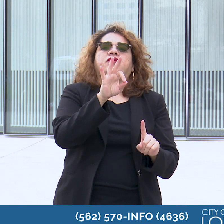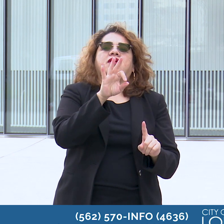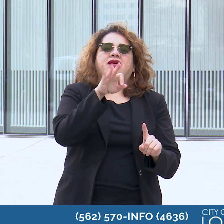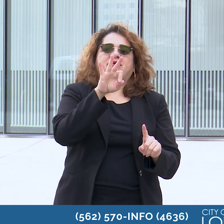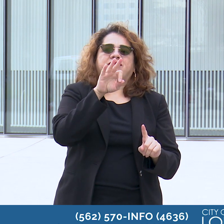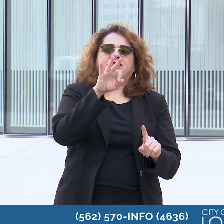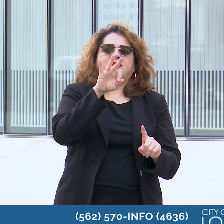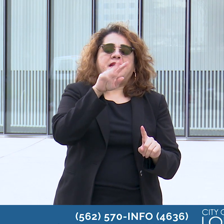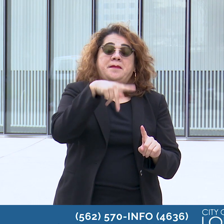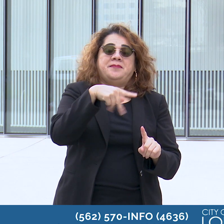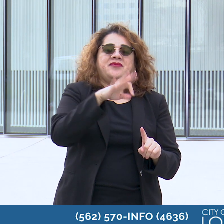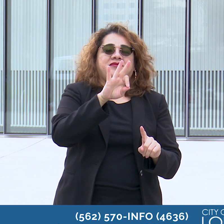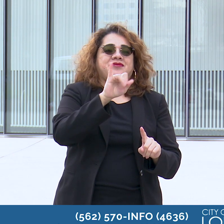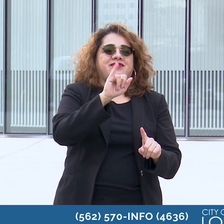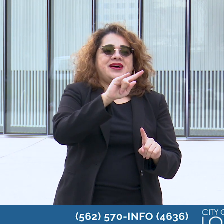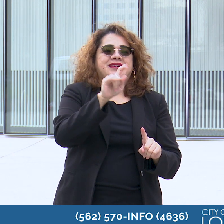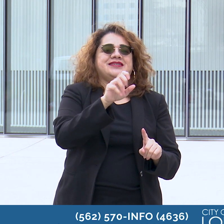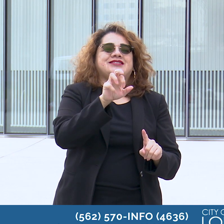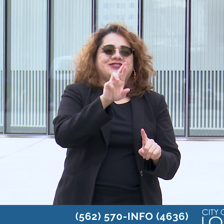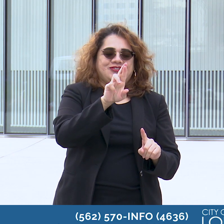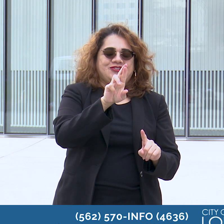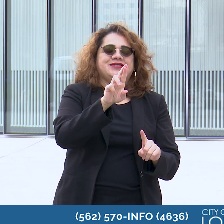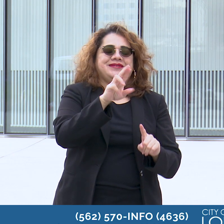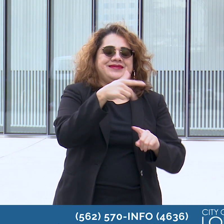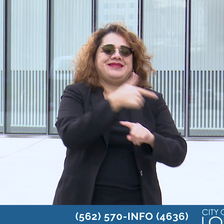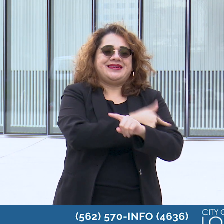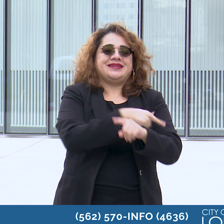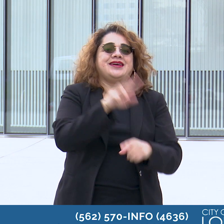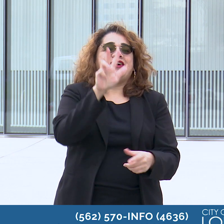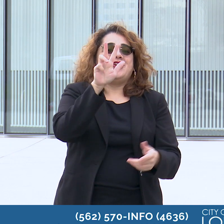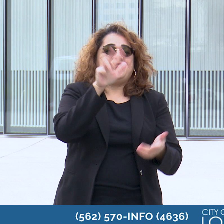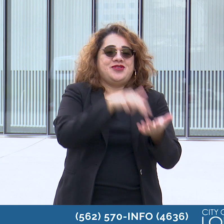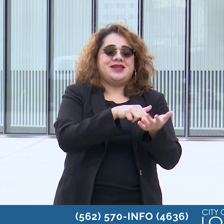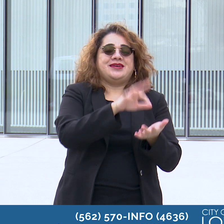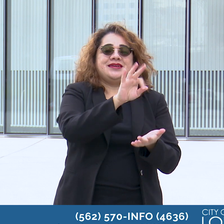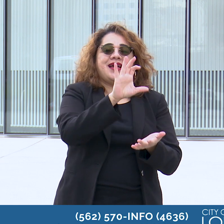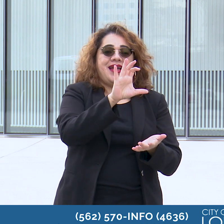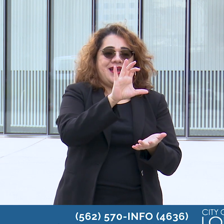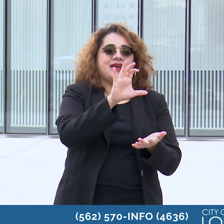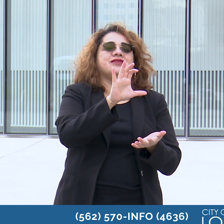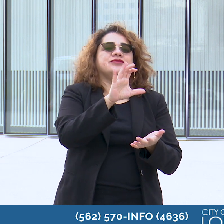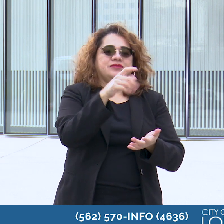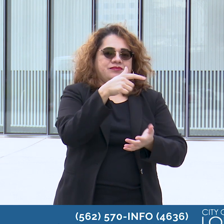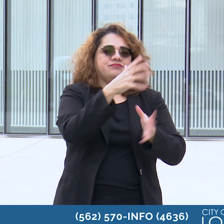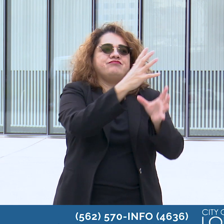As mayor Garcia shared, we will be receiving 3,900 doses of the Pfizer vaccine in the city